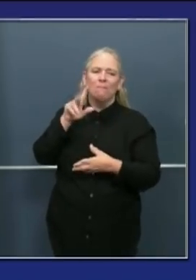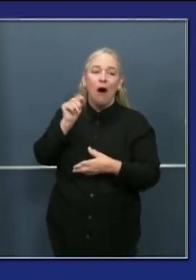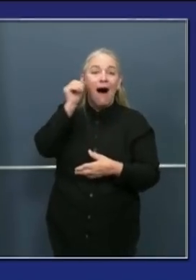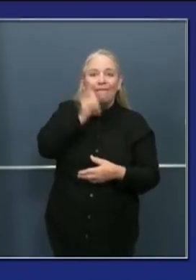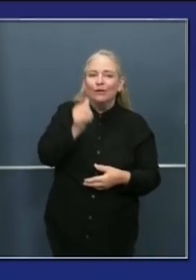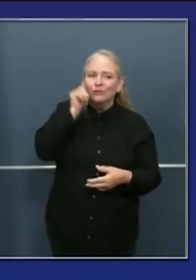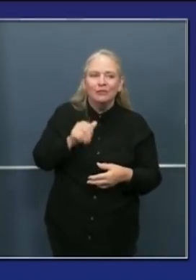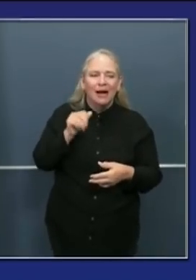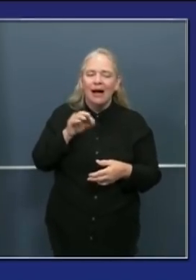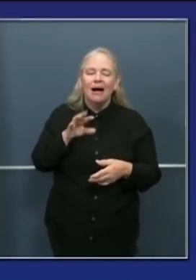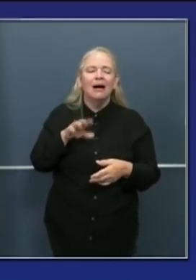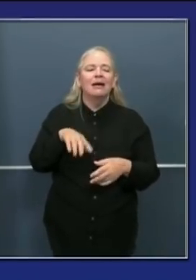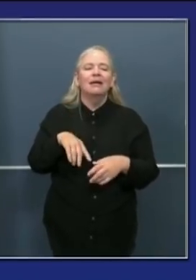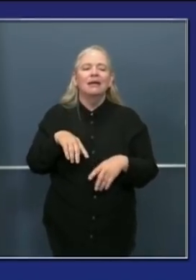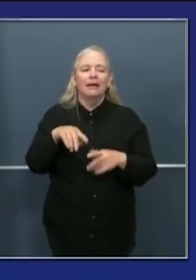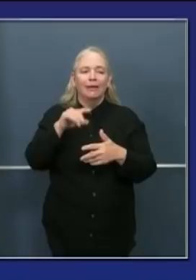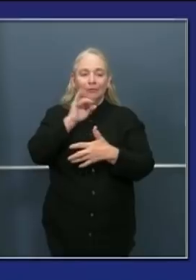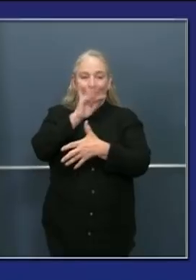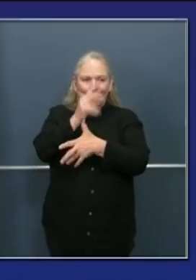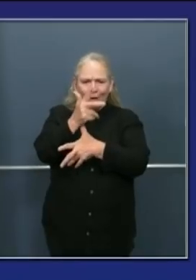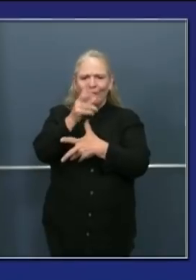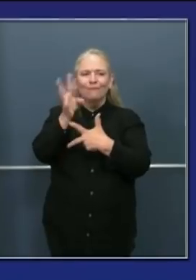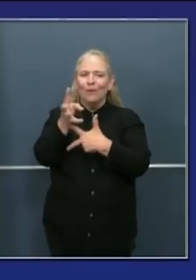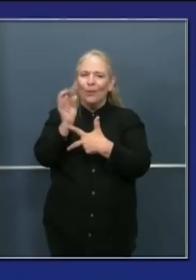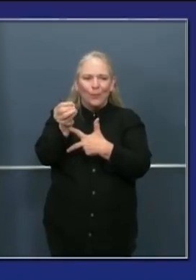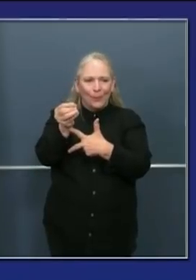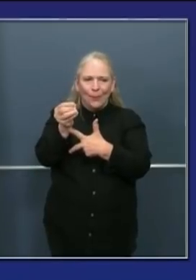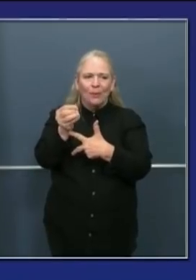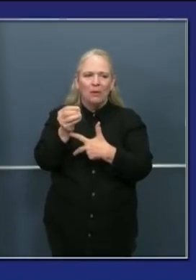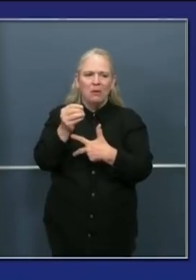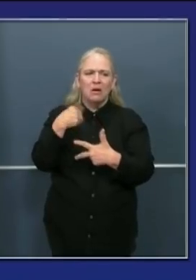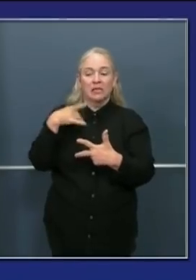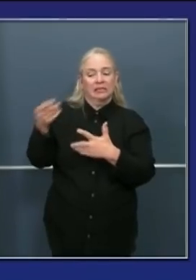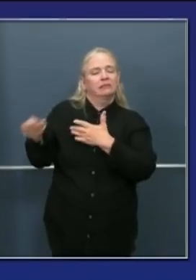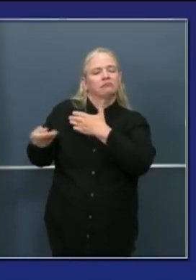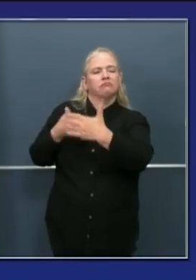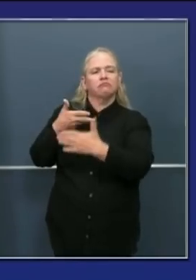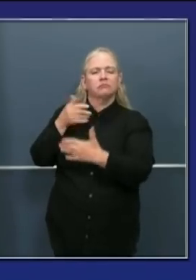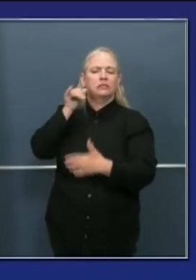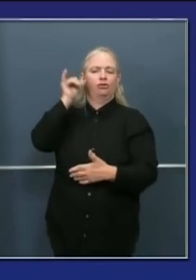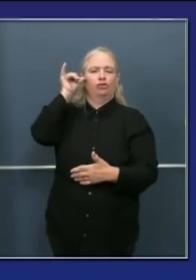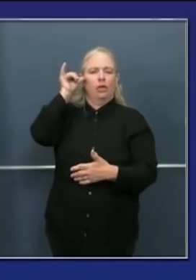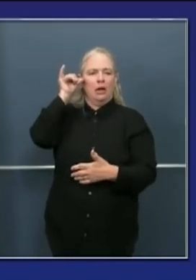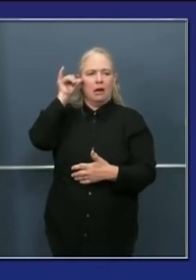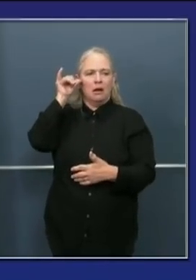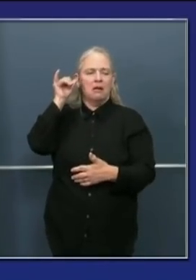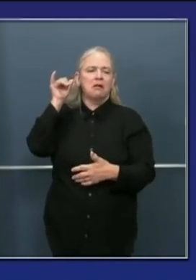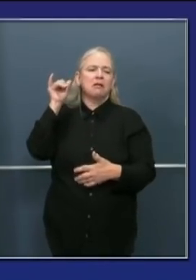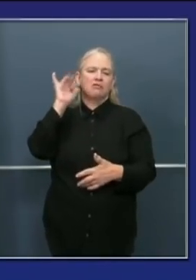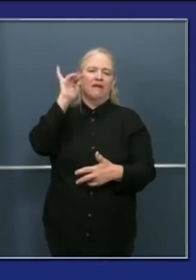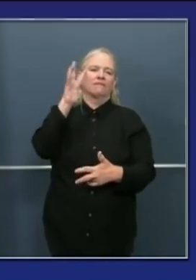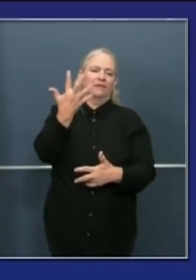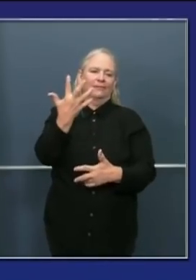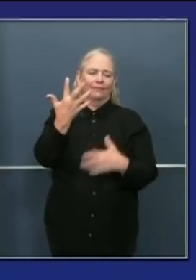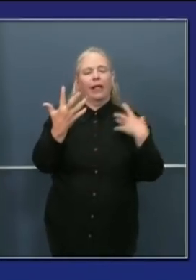LA COUNTY OVER THE HOLIDAY WEEKEND WAS NOT REPORTING THEIR DAILY COUNTS ON JULY 3, 4 BUT